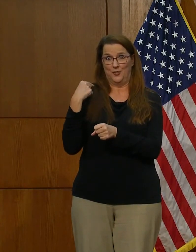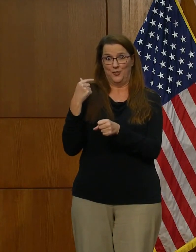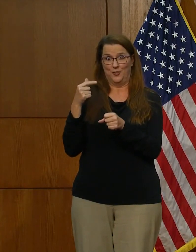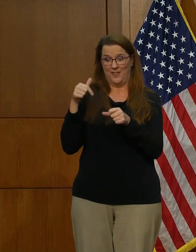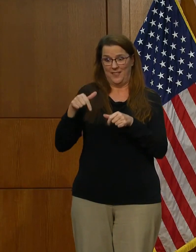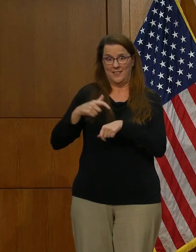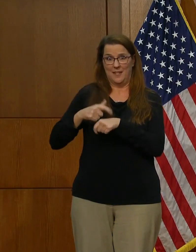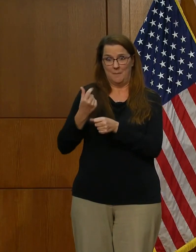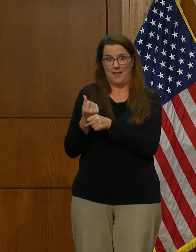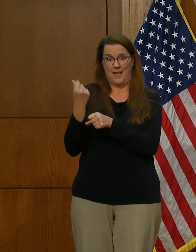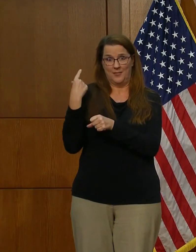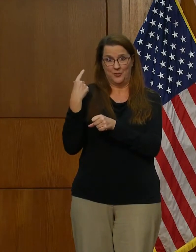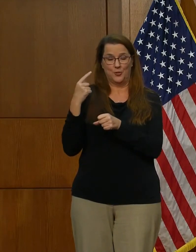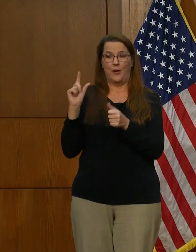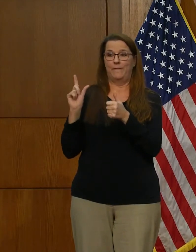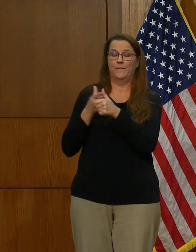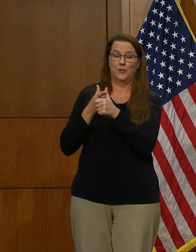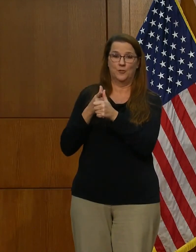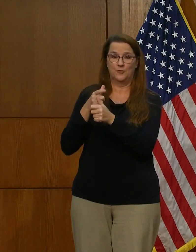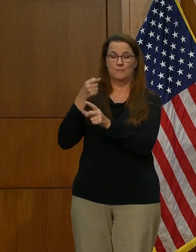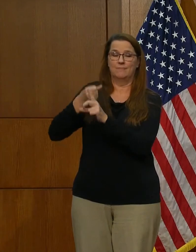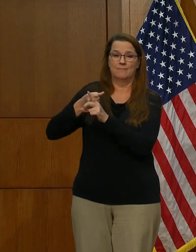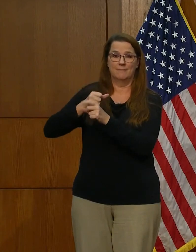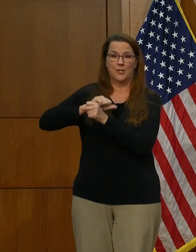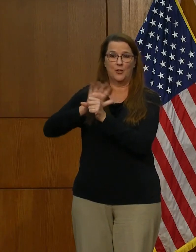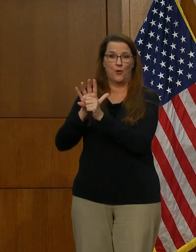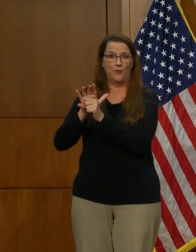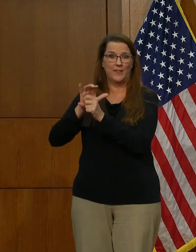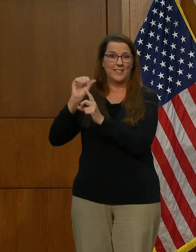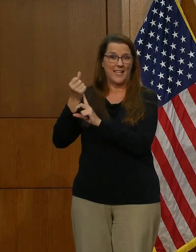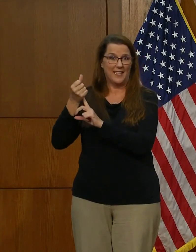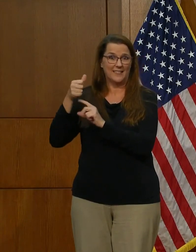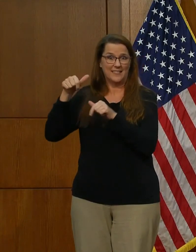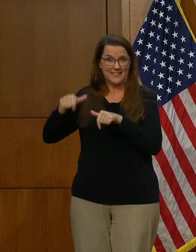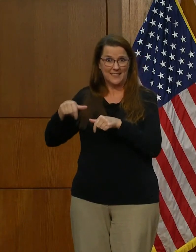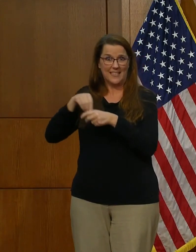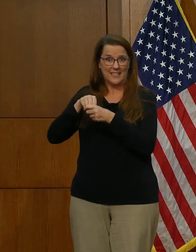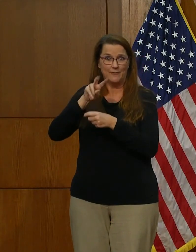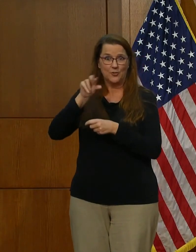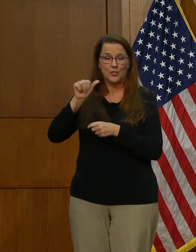YEAR AGO. THIS WEEK, WE HAD OUR